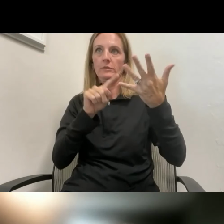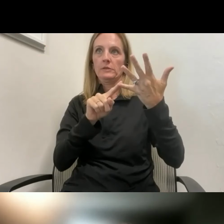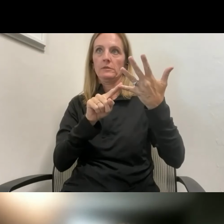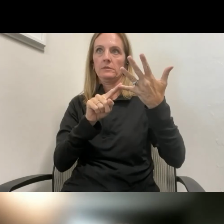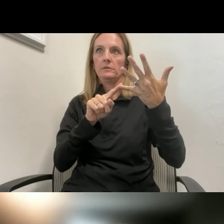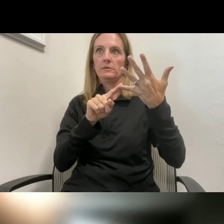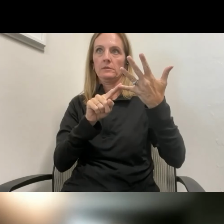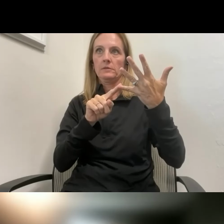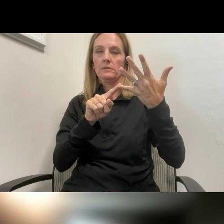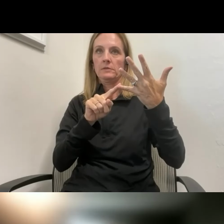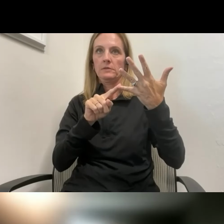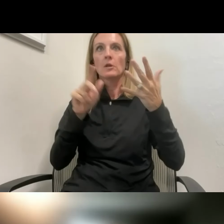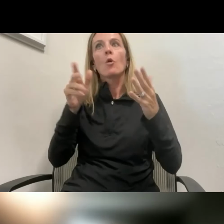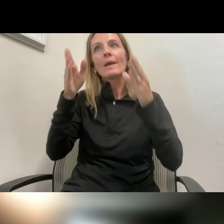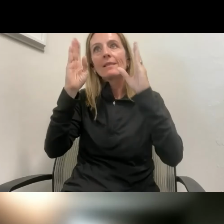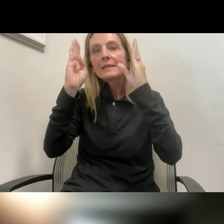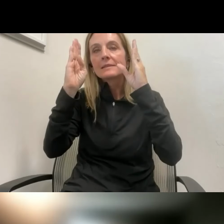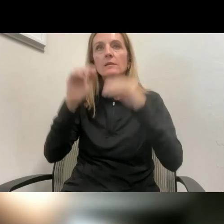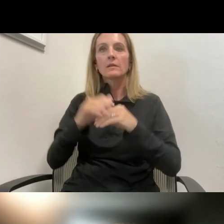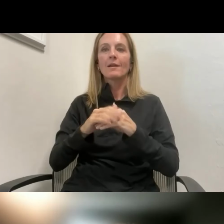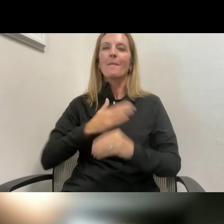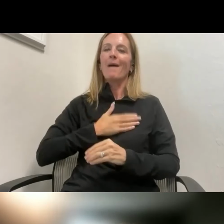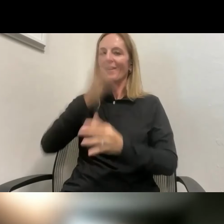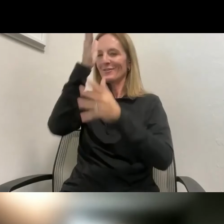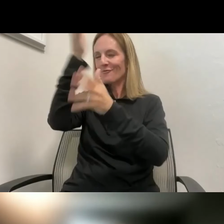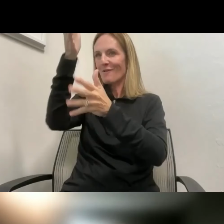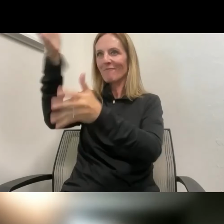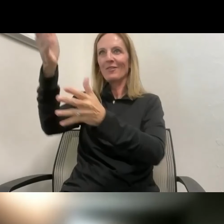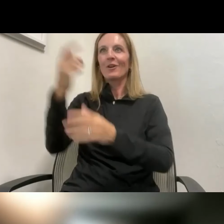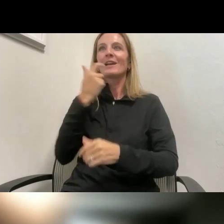grandfather - as many of you heard me say - my grandfather told me I have two ears and one mouth.